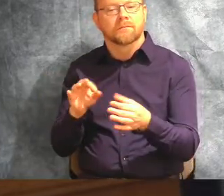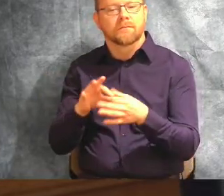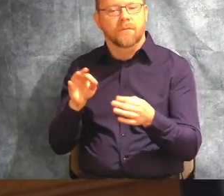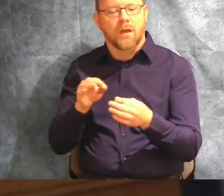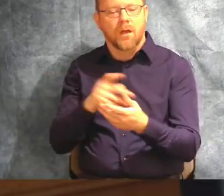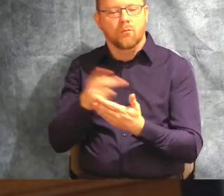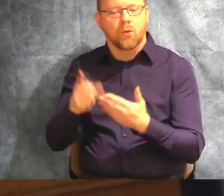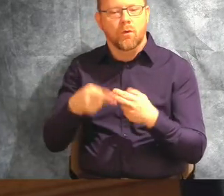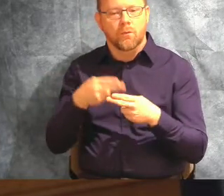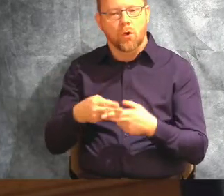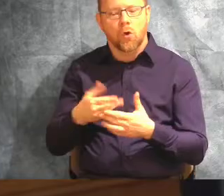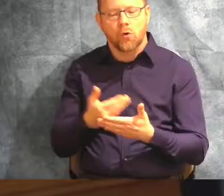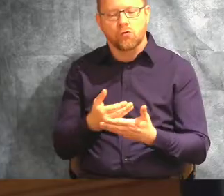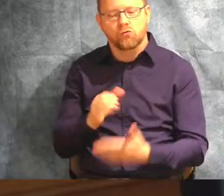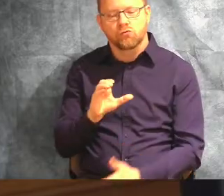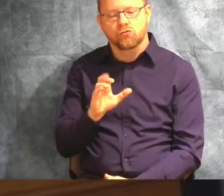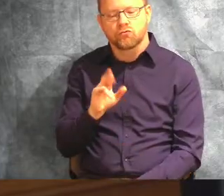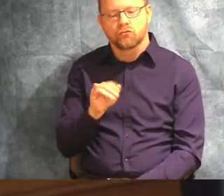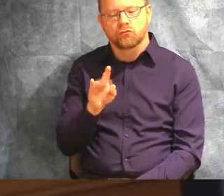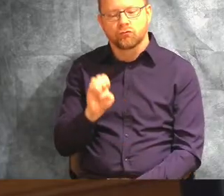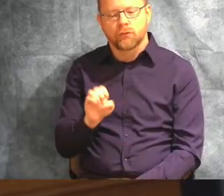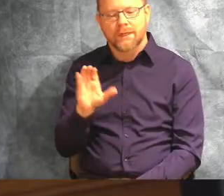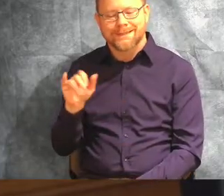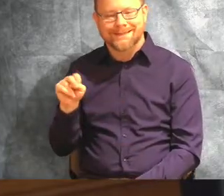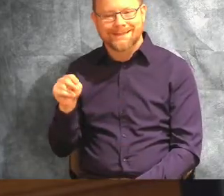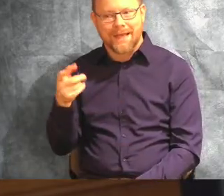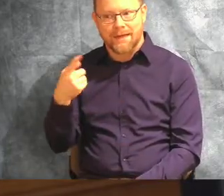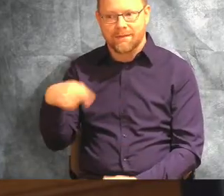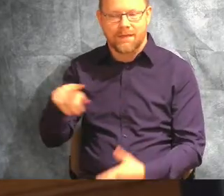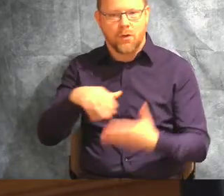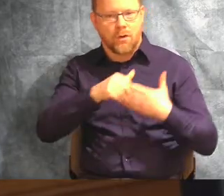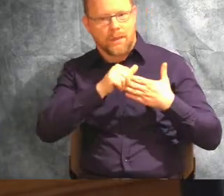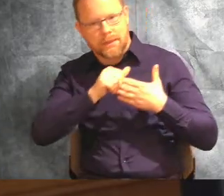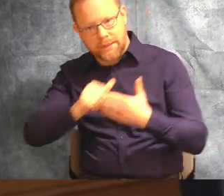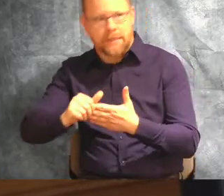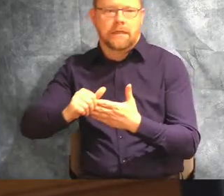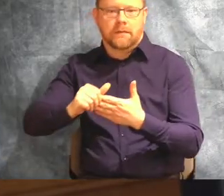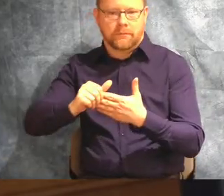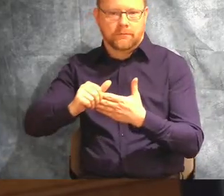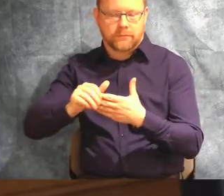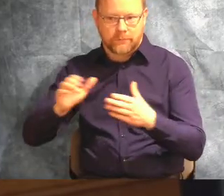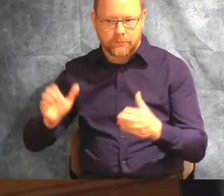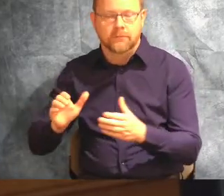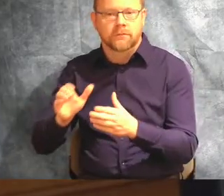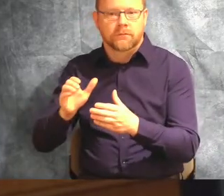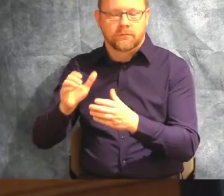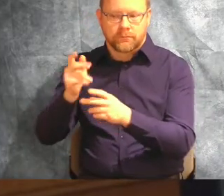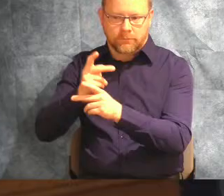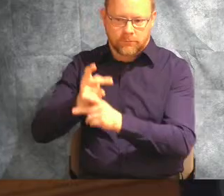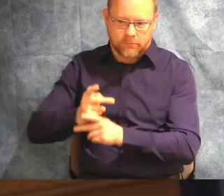they are like the headquarters or the lead people. as we talk about statistics and I'm going to get